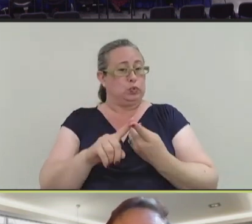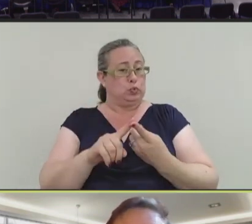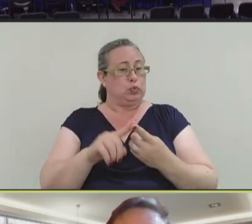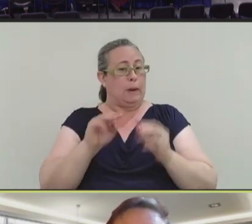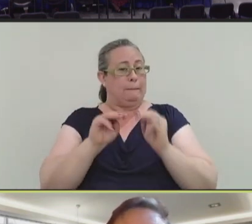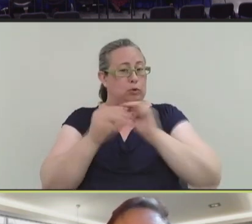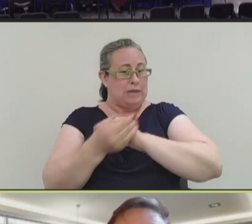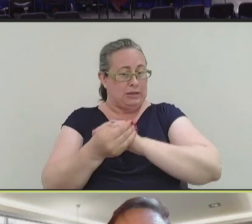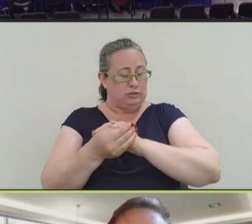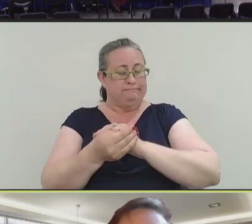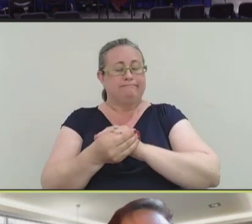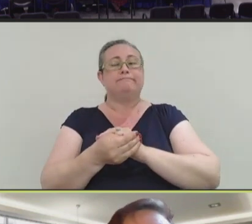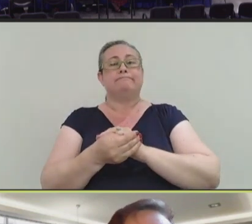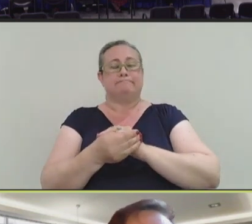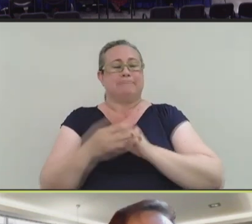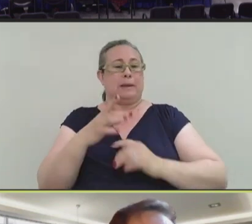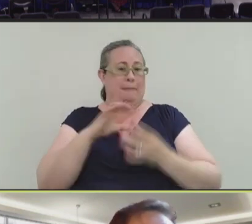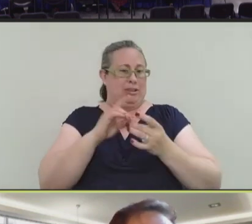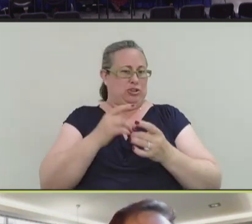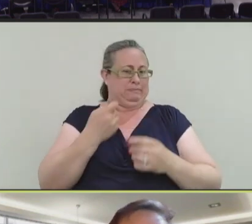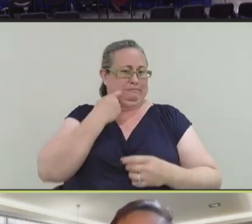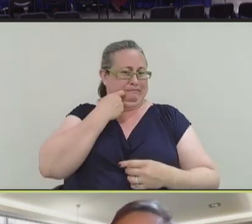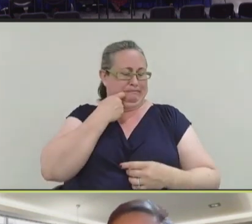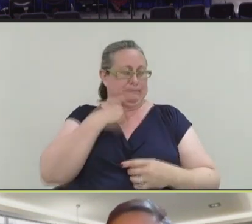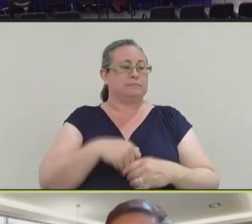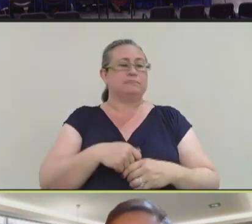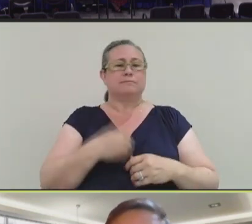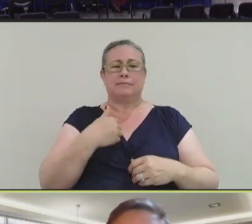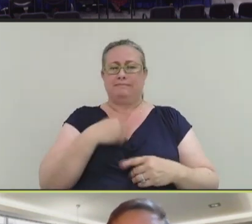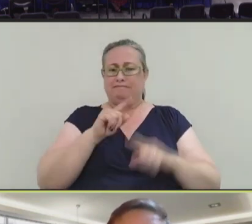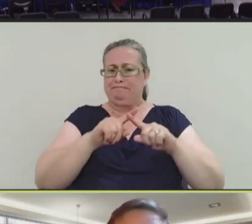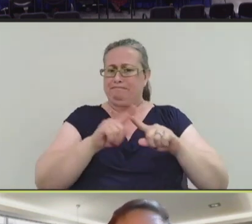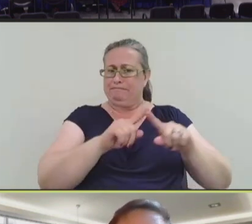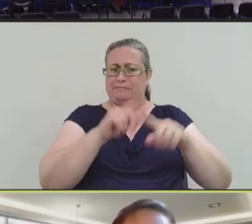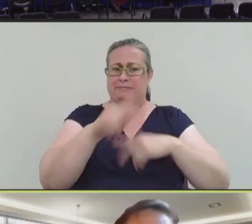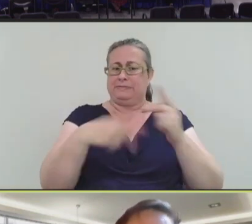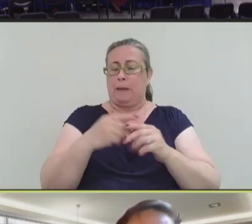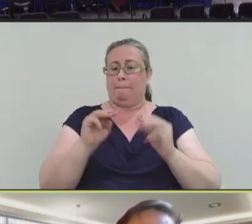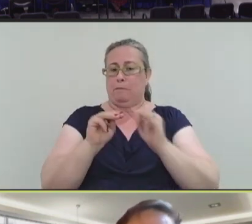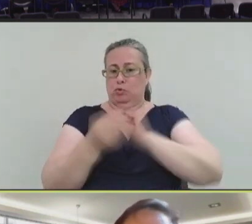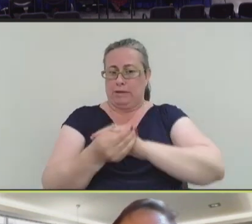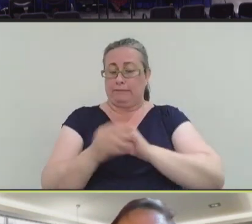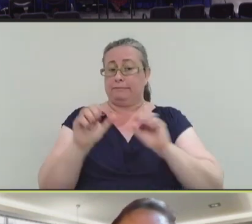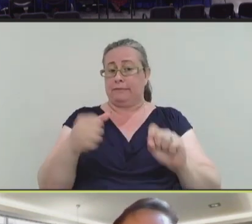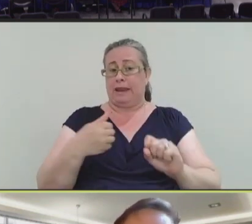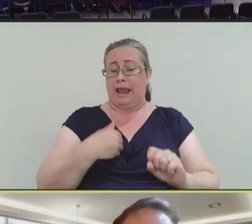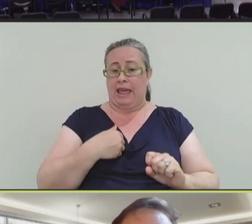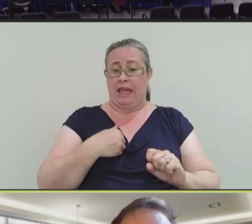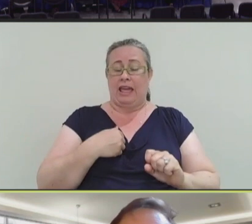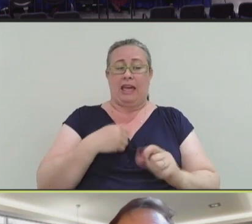as I mentioned before, and there are different types of mutations. You can have translocations,